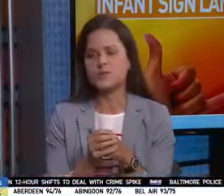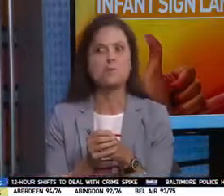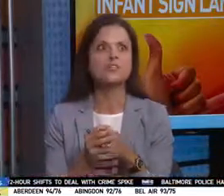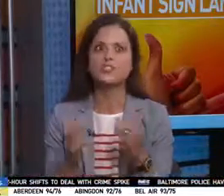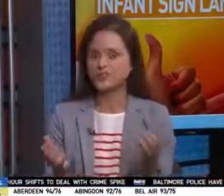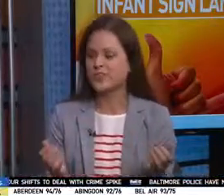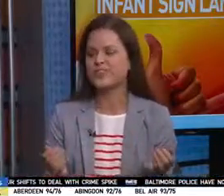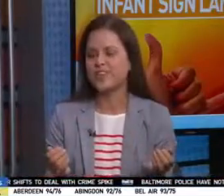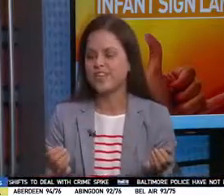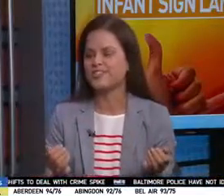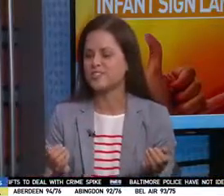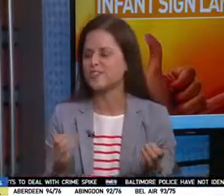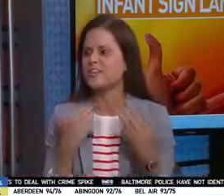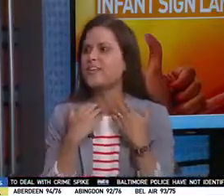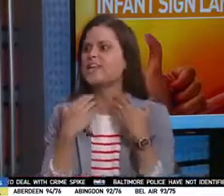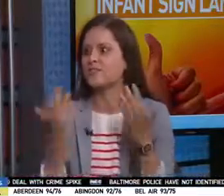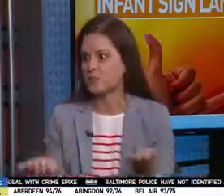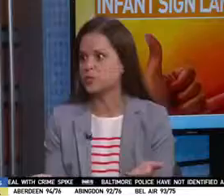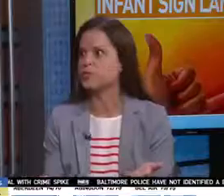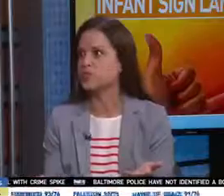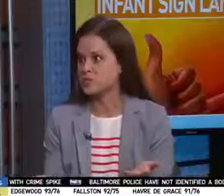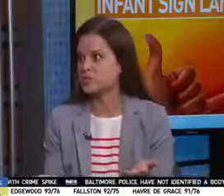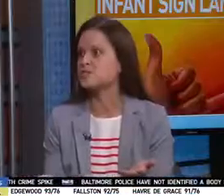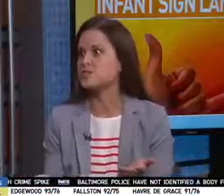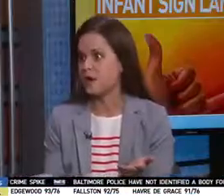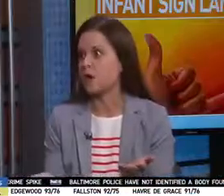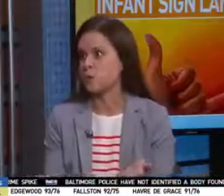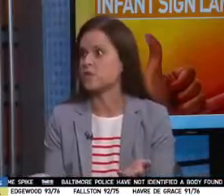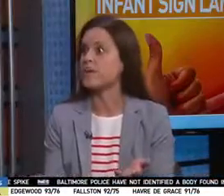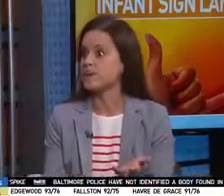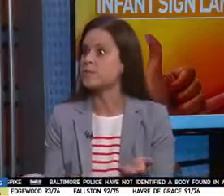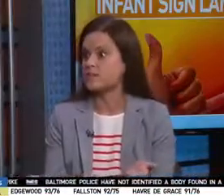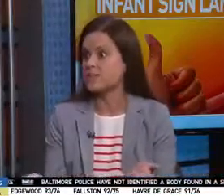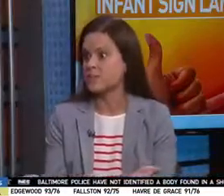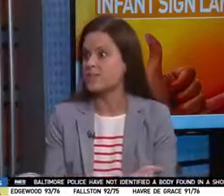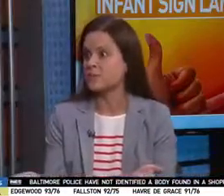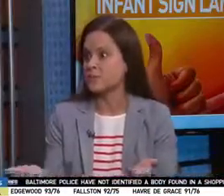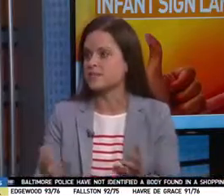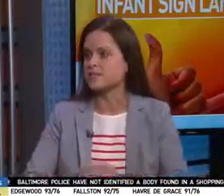much earlier than children can verbally produce a word that can be understand by their parents.